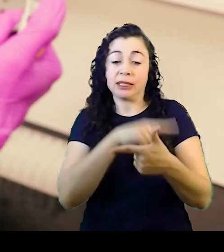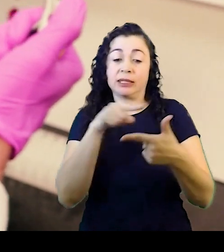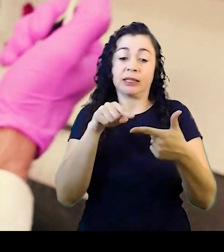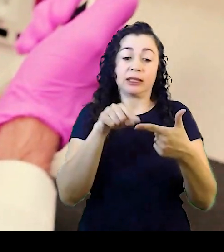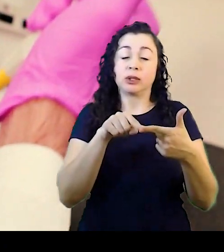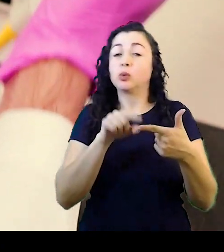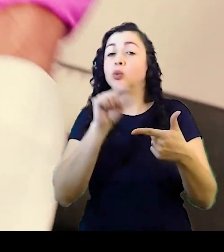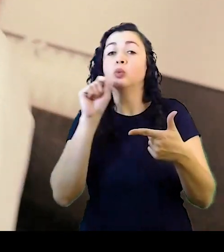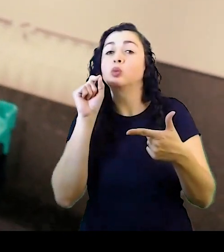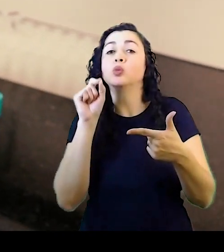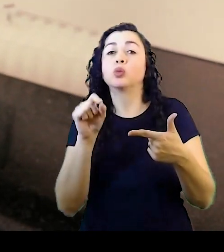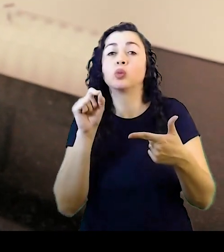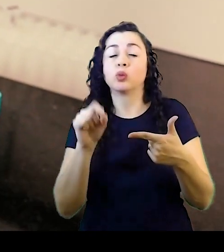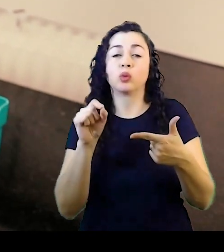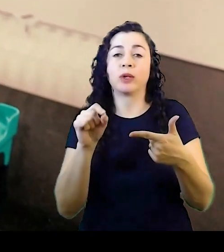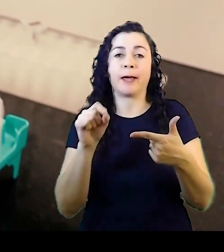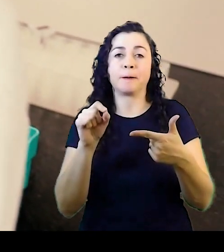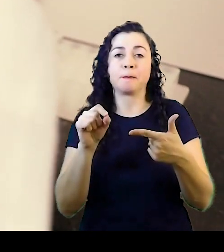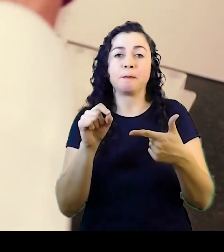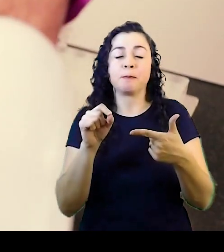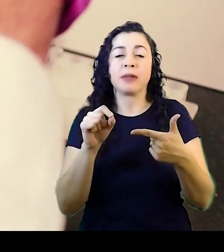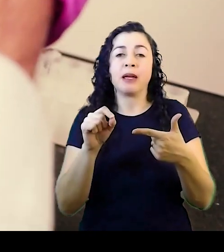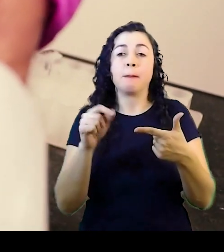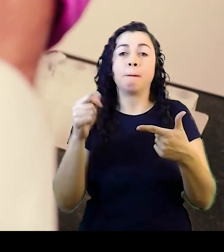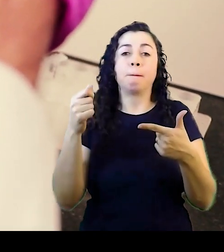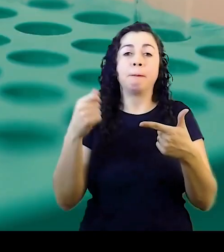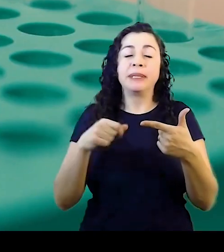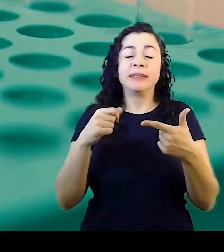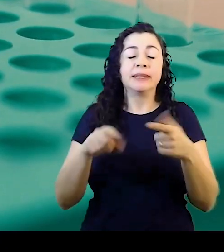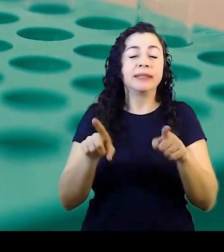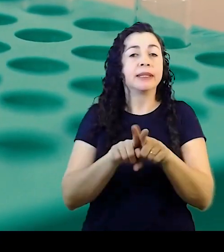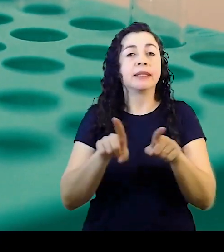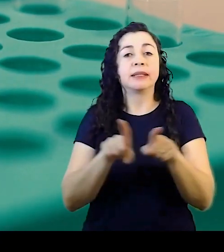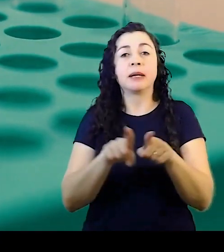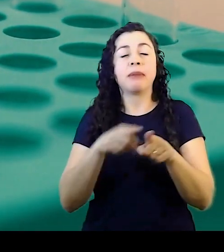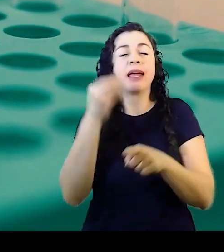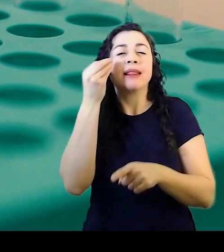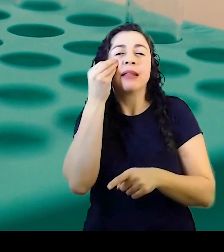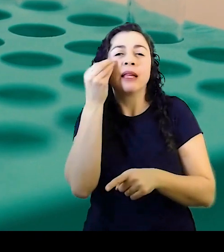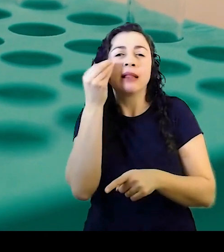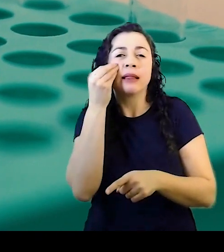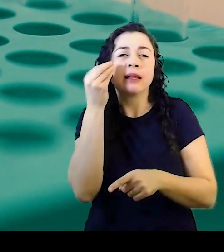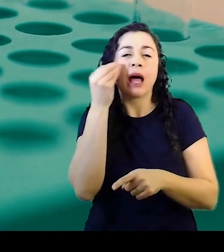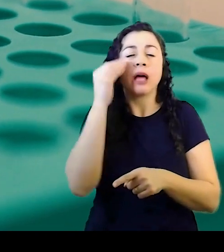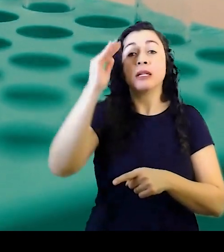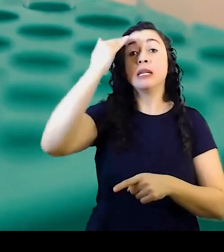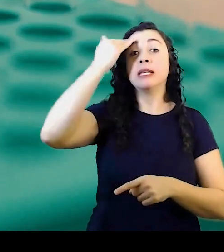Secondly, it is this attempt to understand these